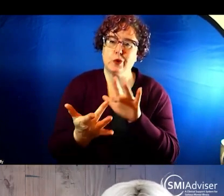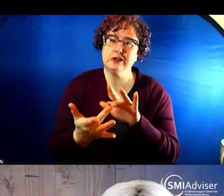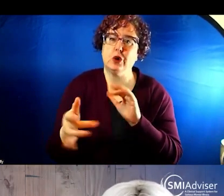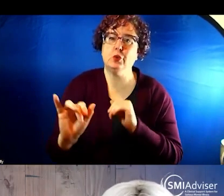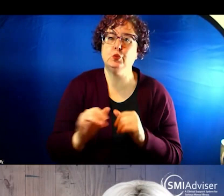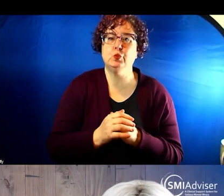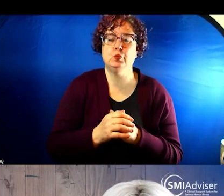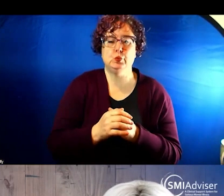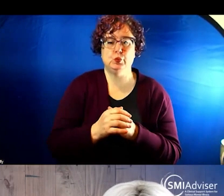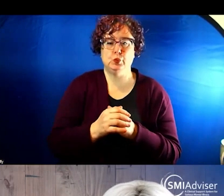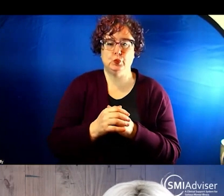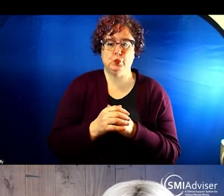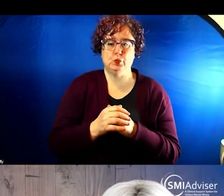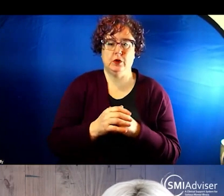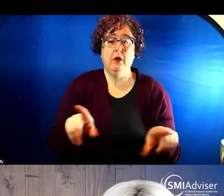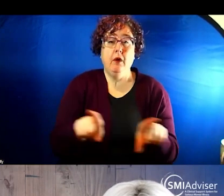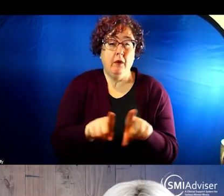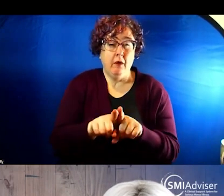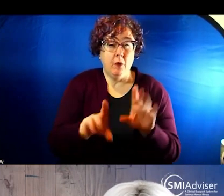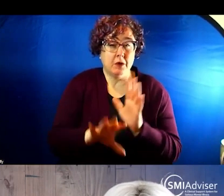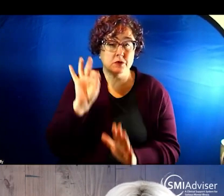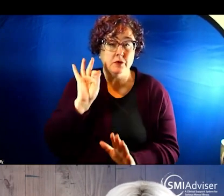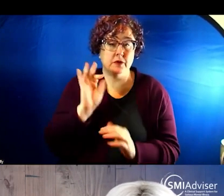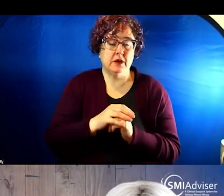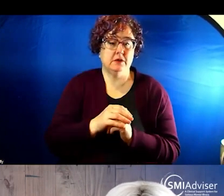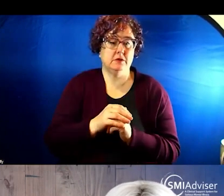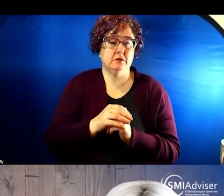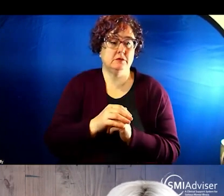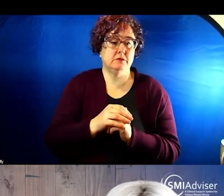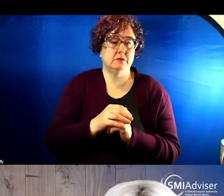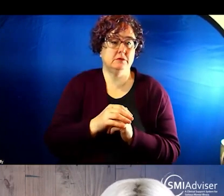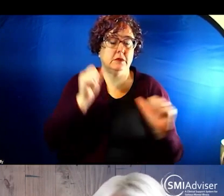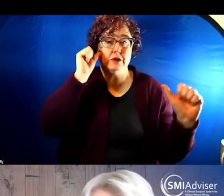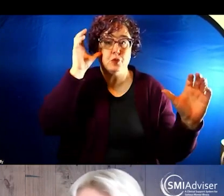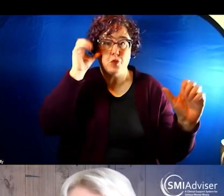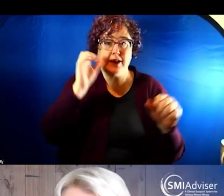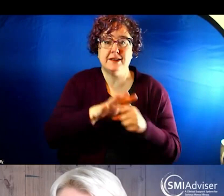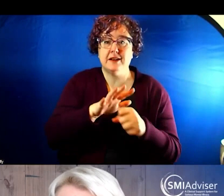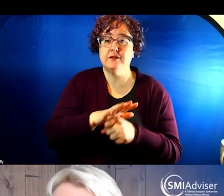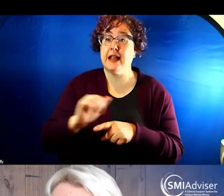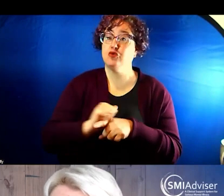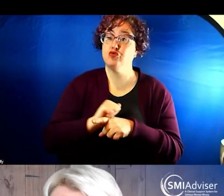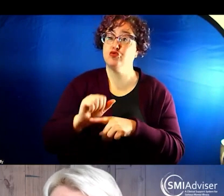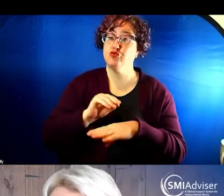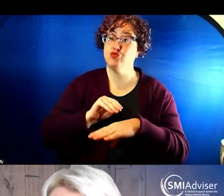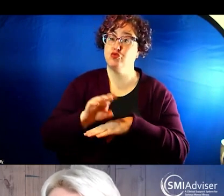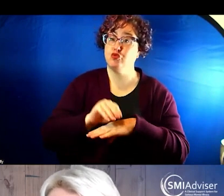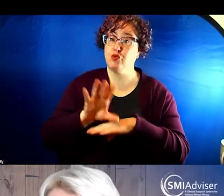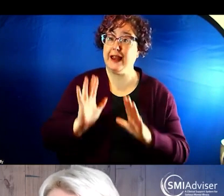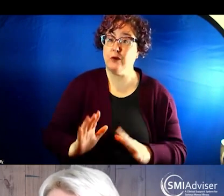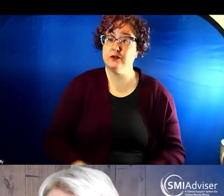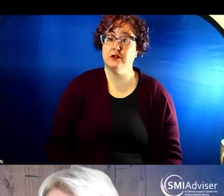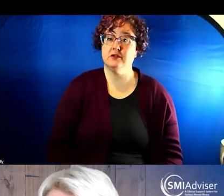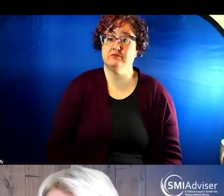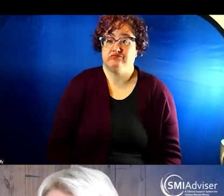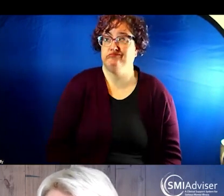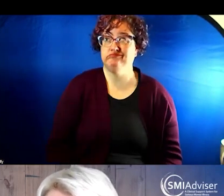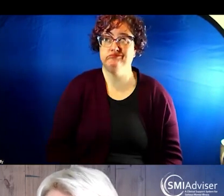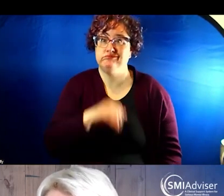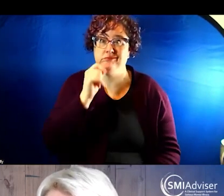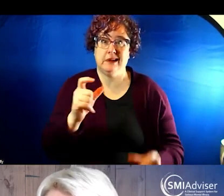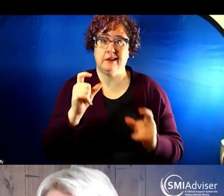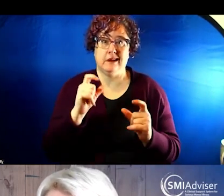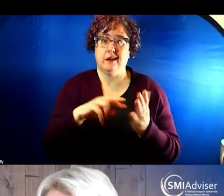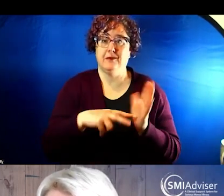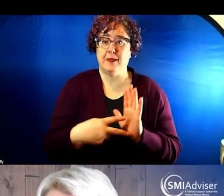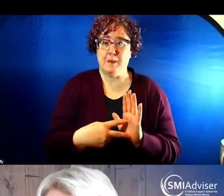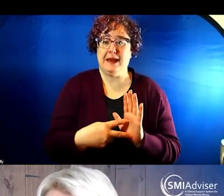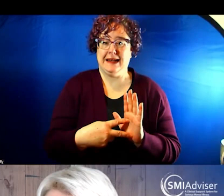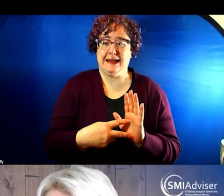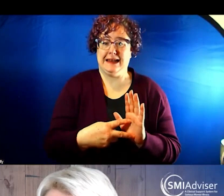WE ALSO FOUND THAT TRAINED COUNSELORS, SURPRISINGLY ENOUGH, DID NOT GIVE THE MEANING THAT WE EXPECTED.